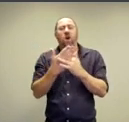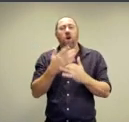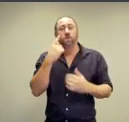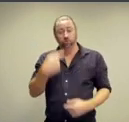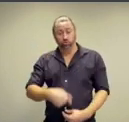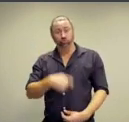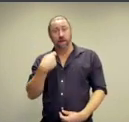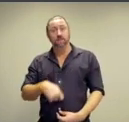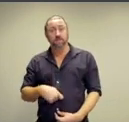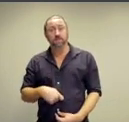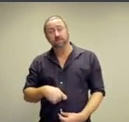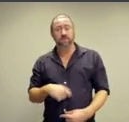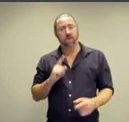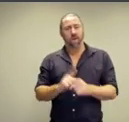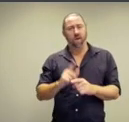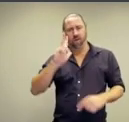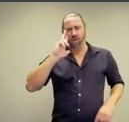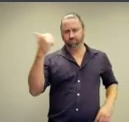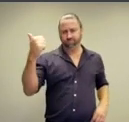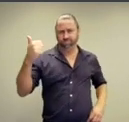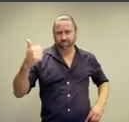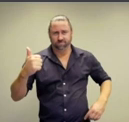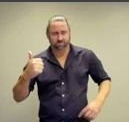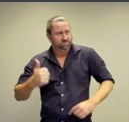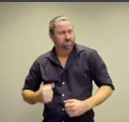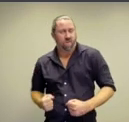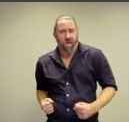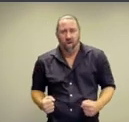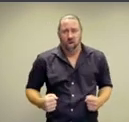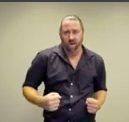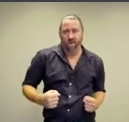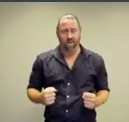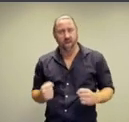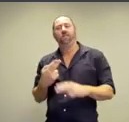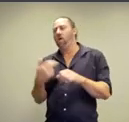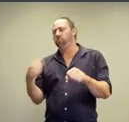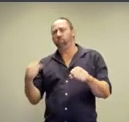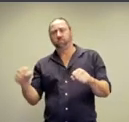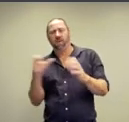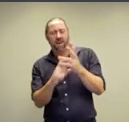the jackets were marketed as kind of you know, functional and stylish sport wear attire